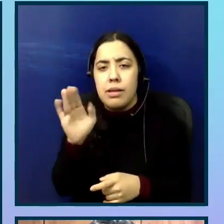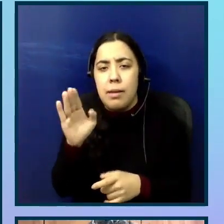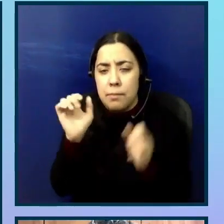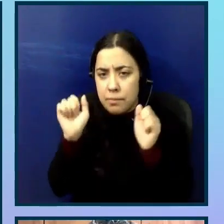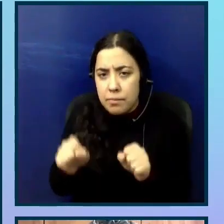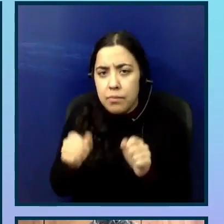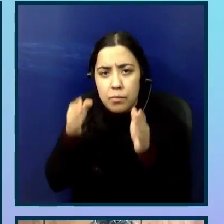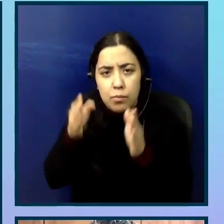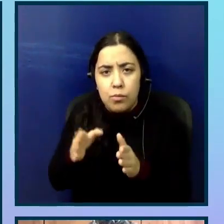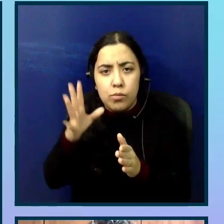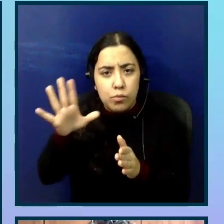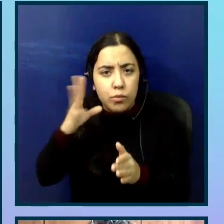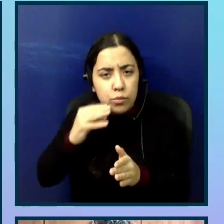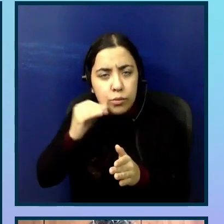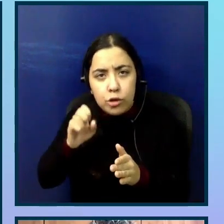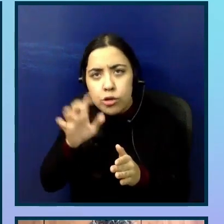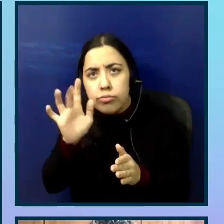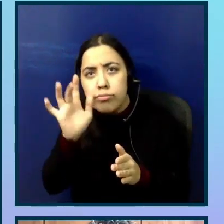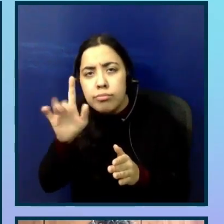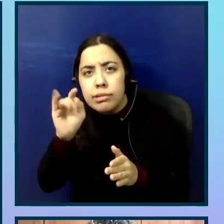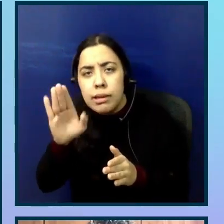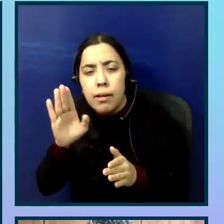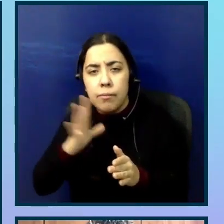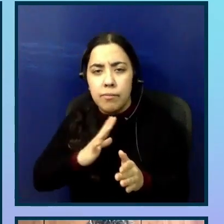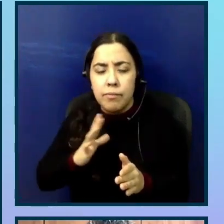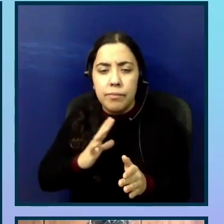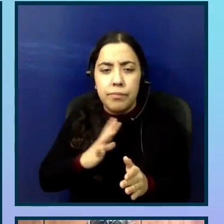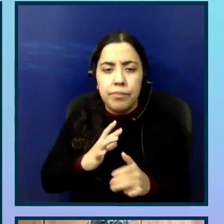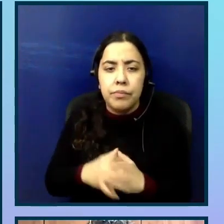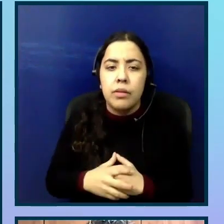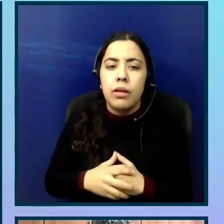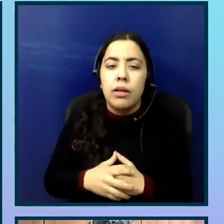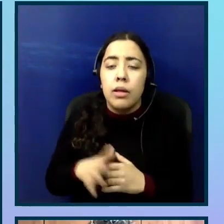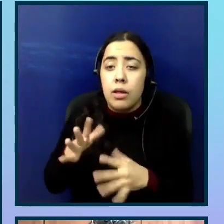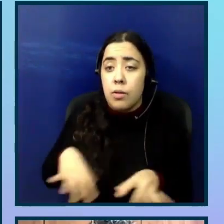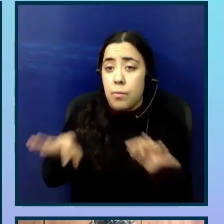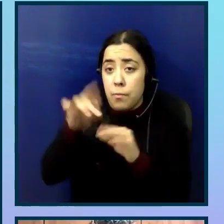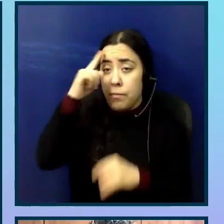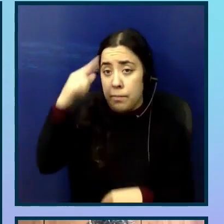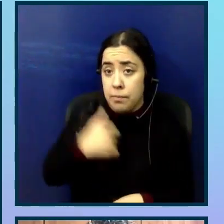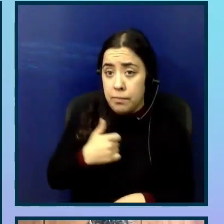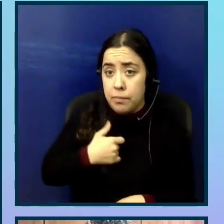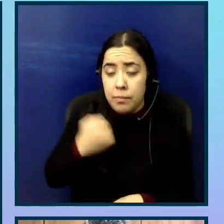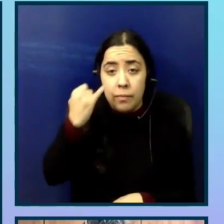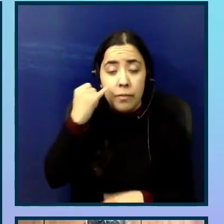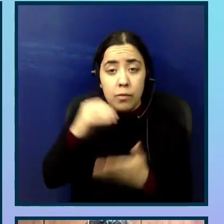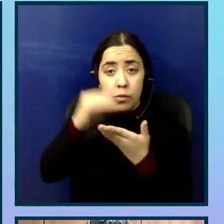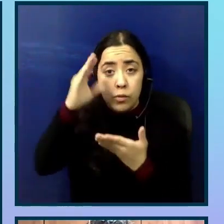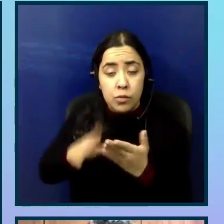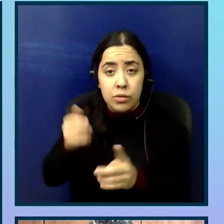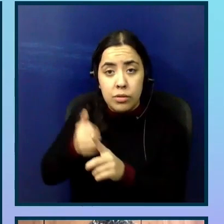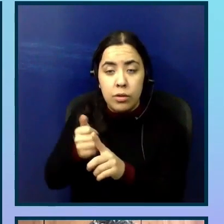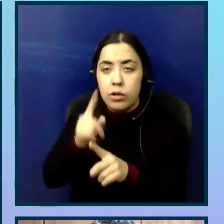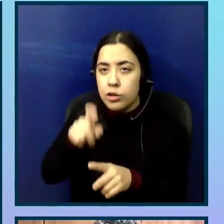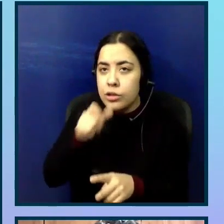and to our team is that a student with any kind of disability wouldn't have to call an aide. So we go through,